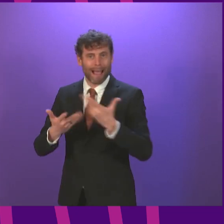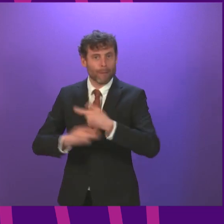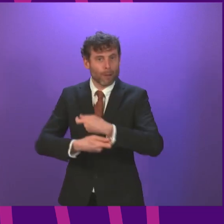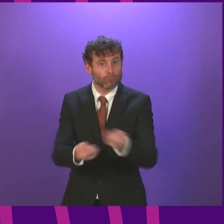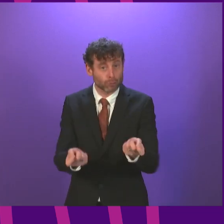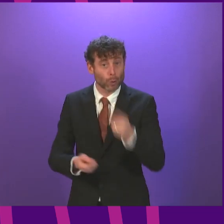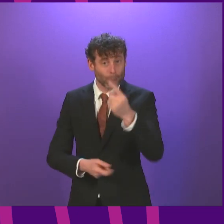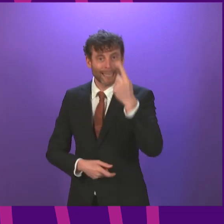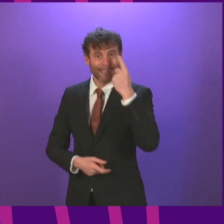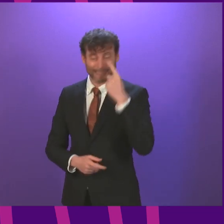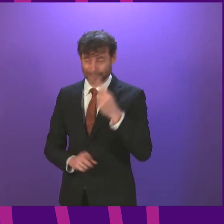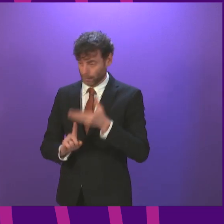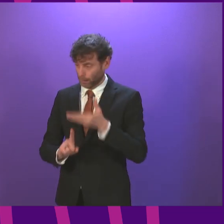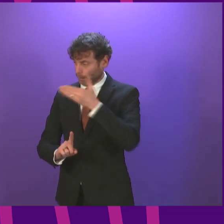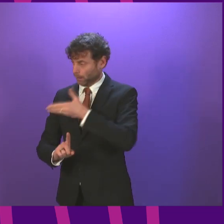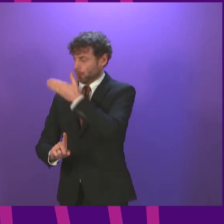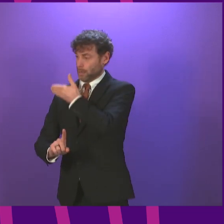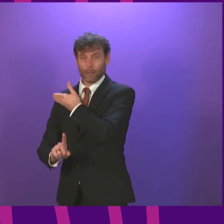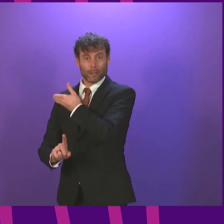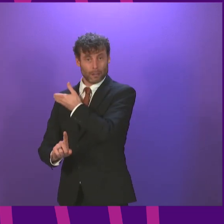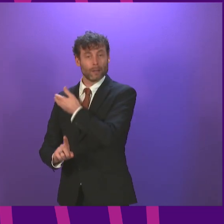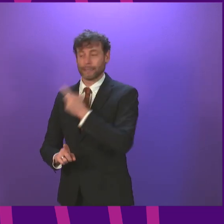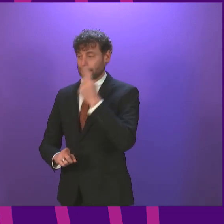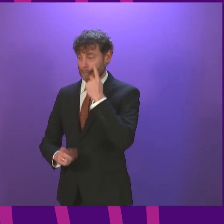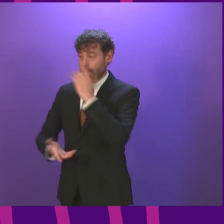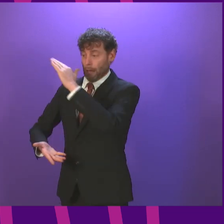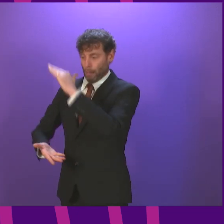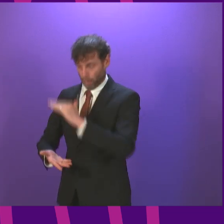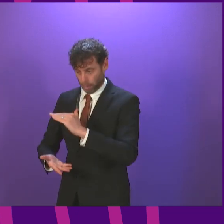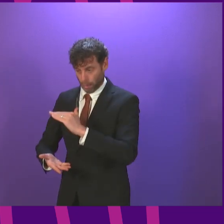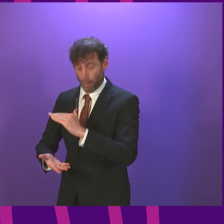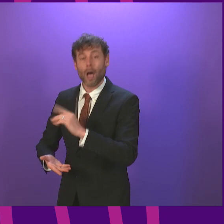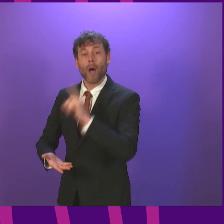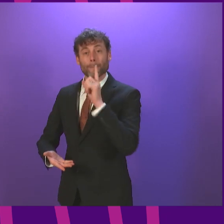month, which we are getting close to, we expect supplies to increase significantly again,